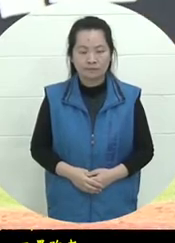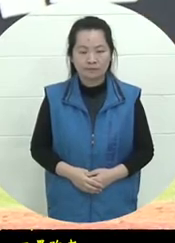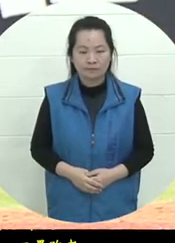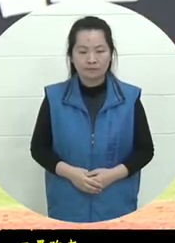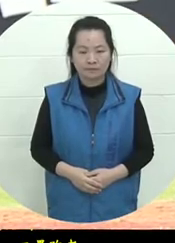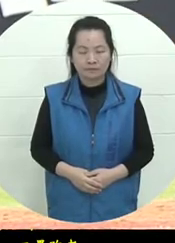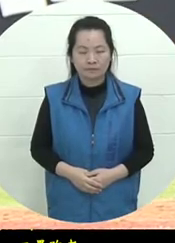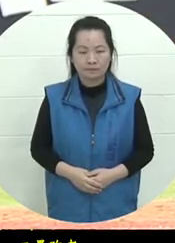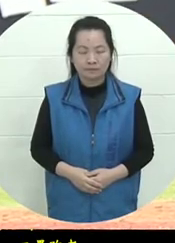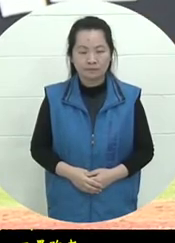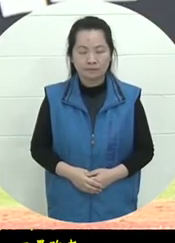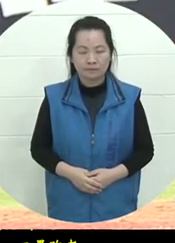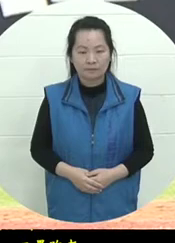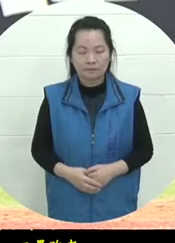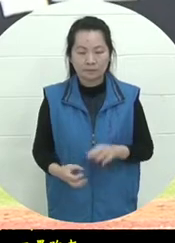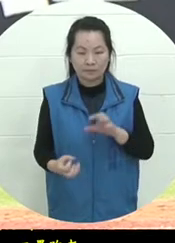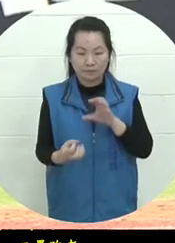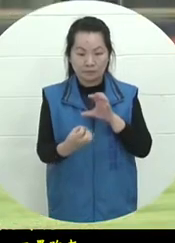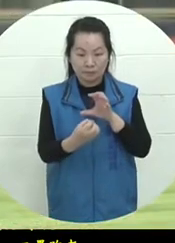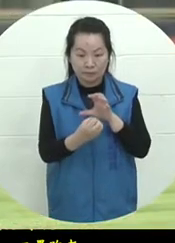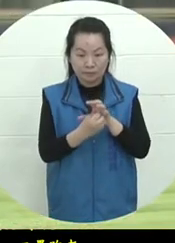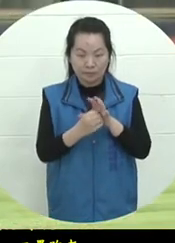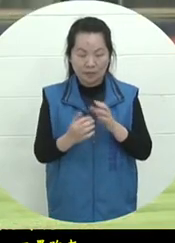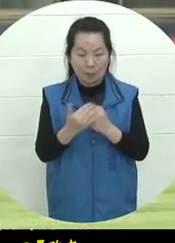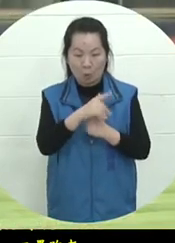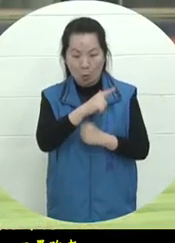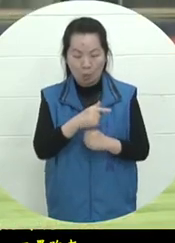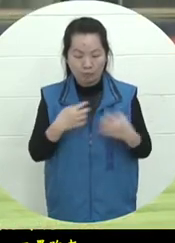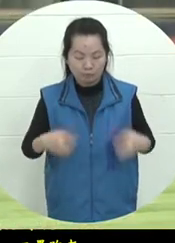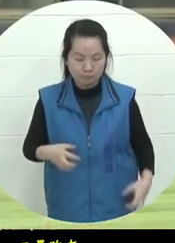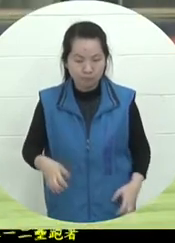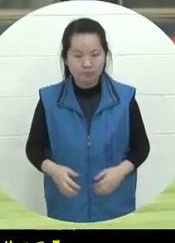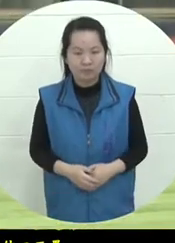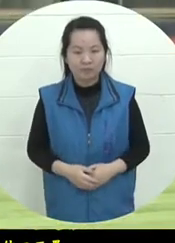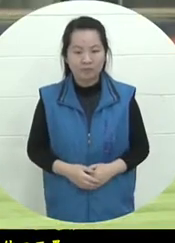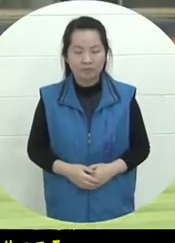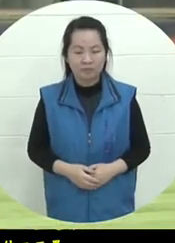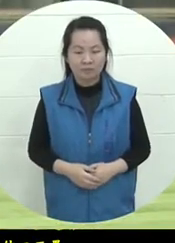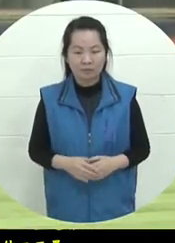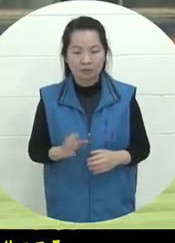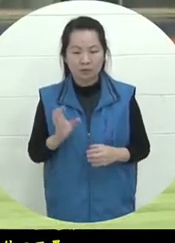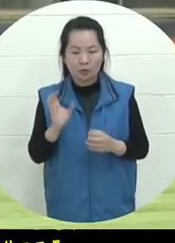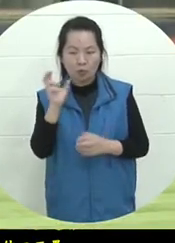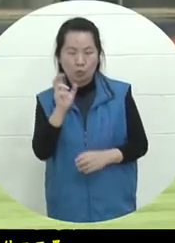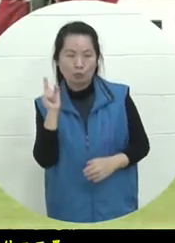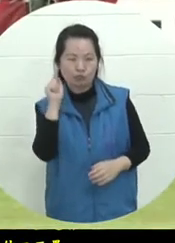and second base to play again at second and third base. It was probably during the process of picking up the header ball just now